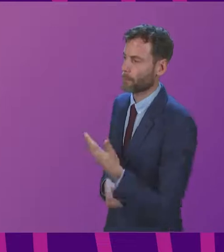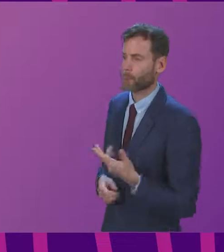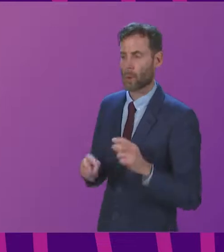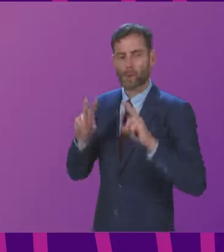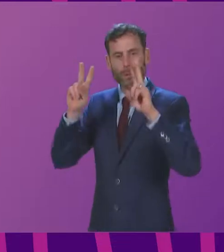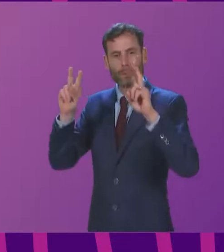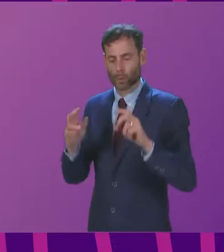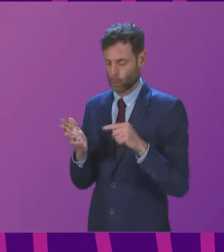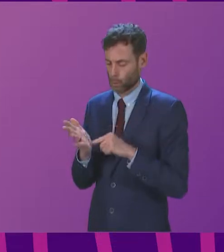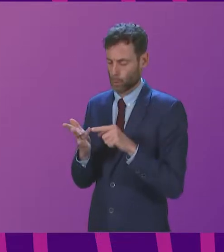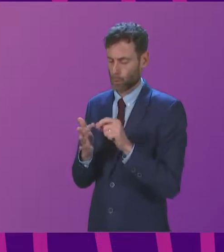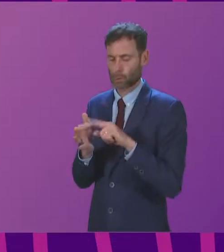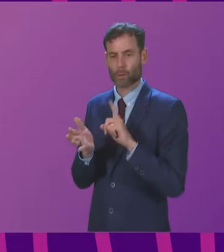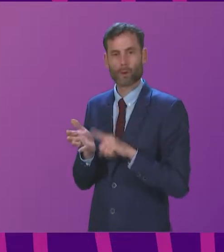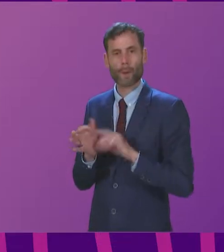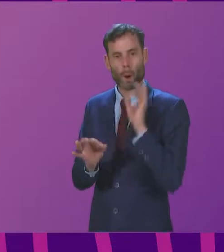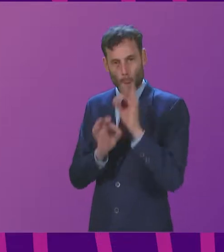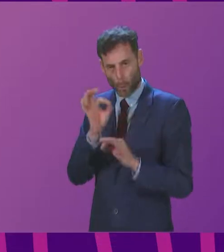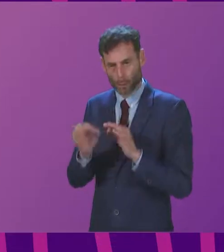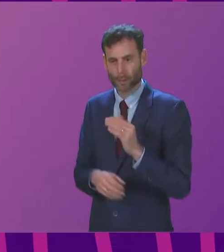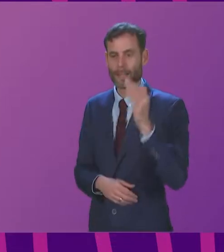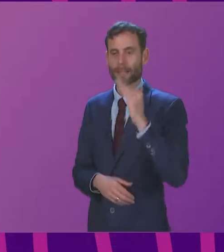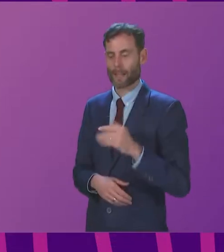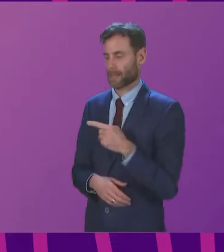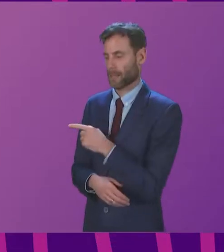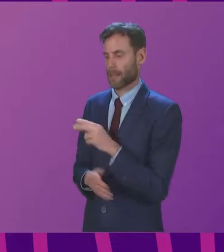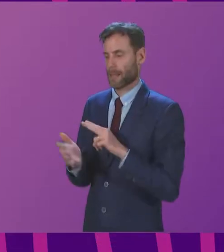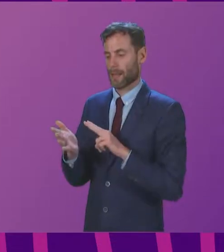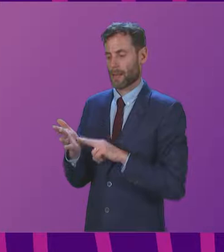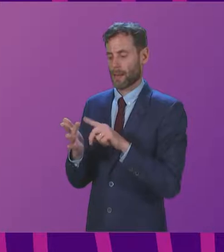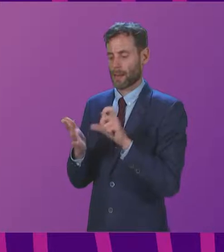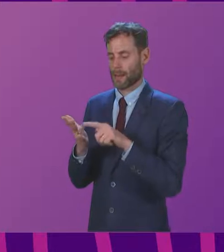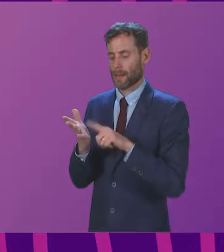The next item of business is a statement by Nicola Sturgeon, giving a Covid-19 update.